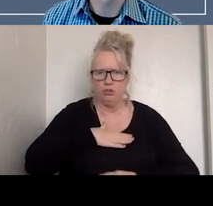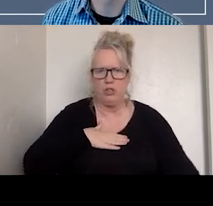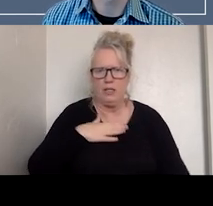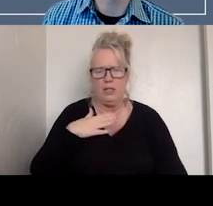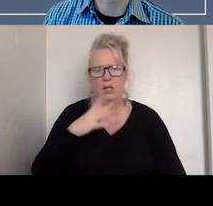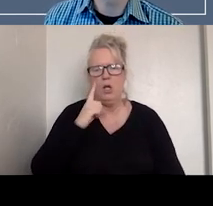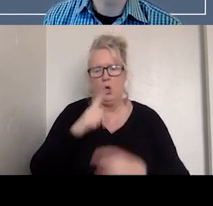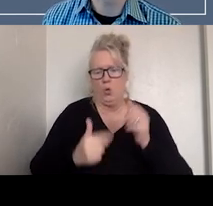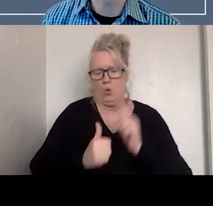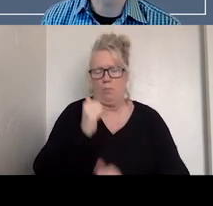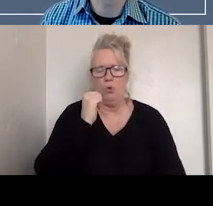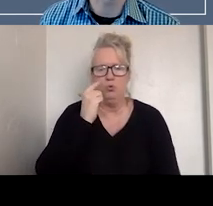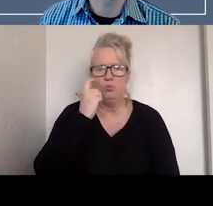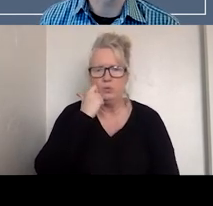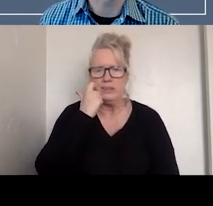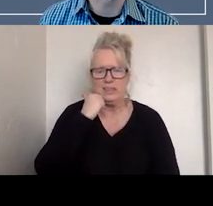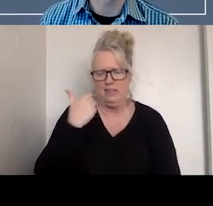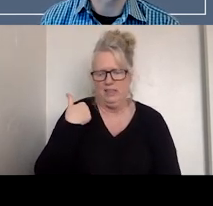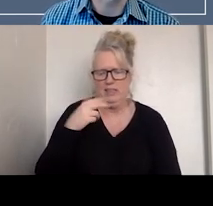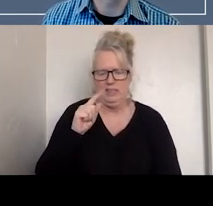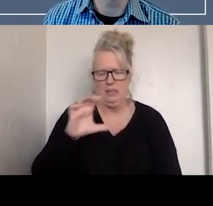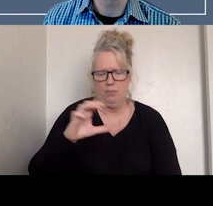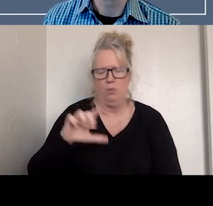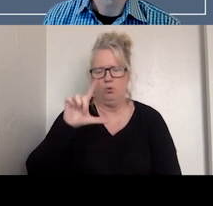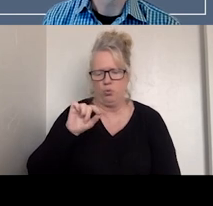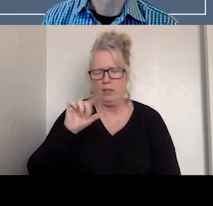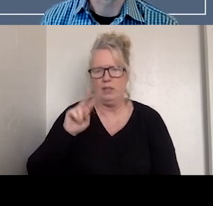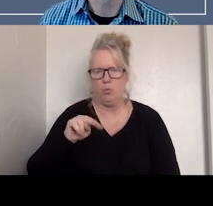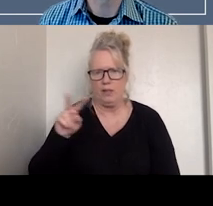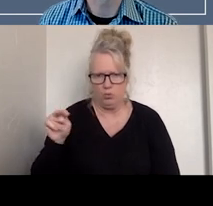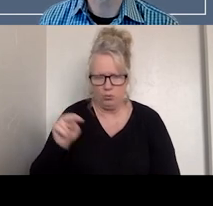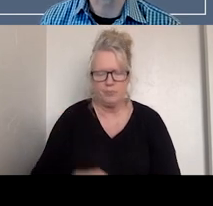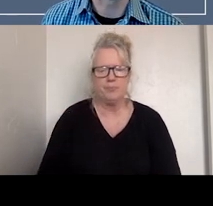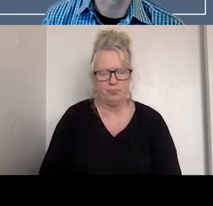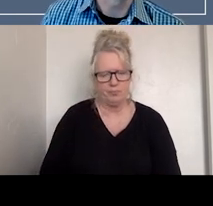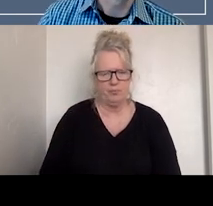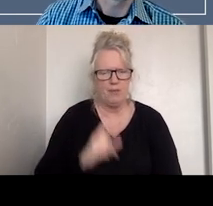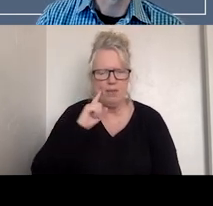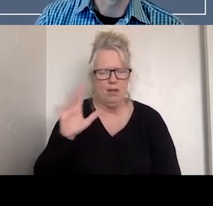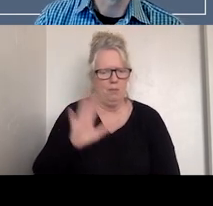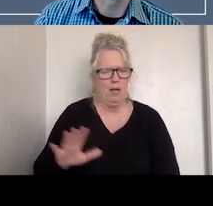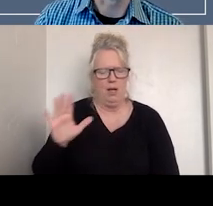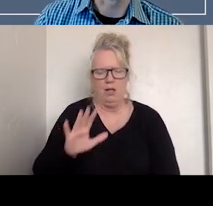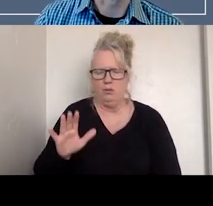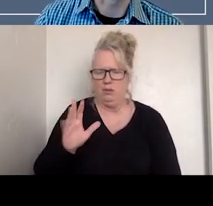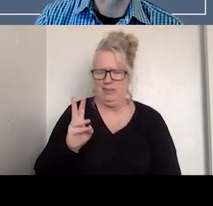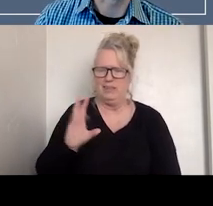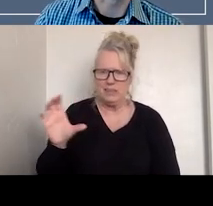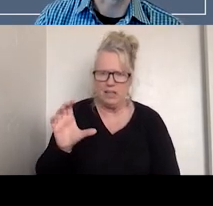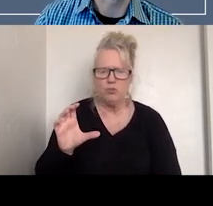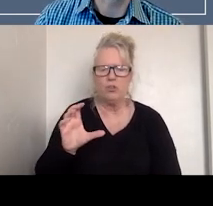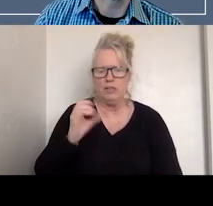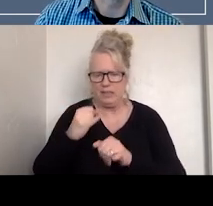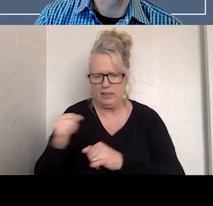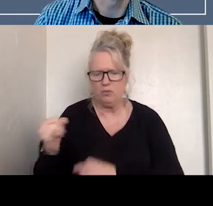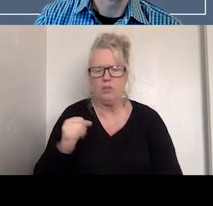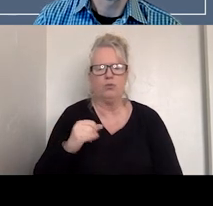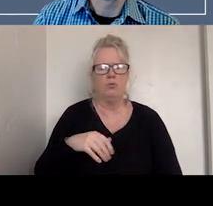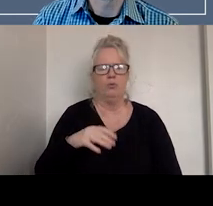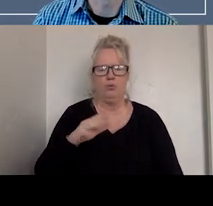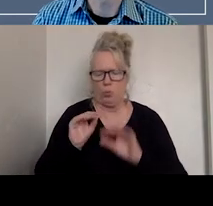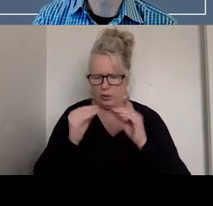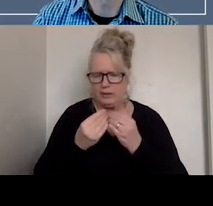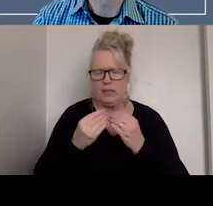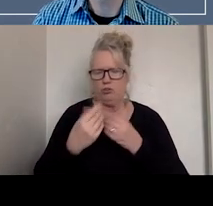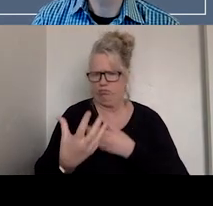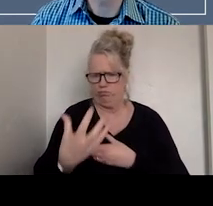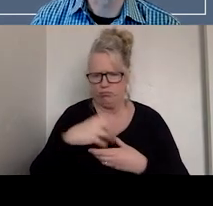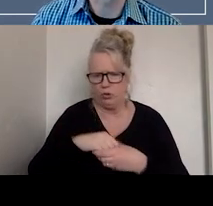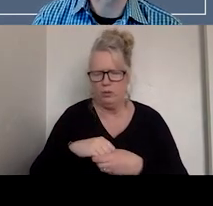THE MOST RECENT ONES WERE IN DECEMBER 2022. VERY MUCH FOCUSING